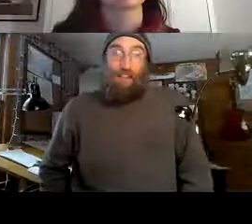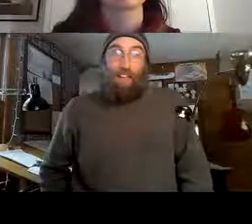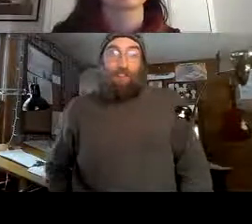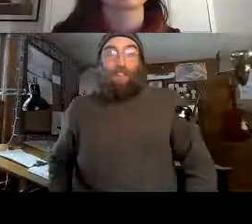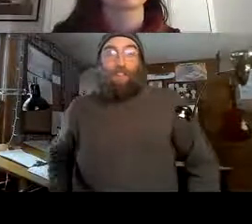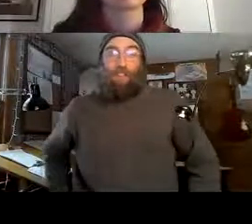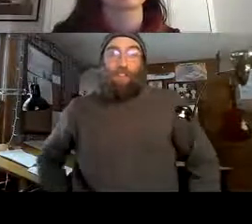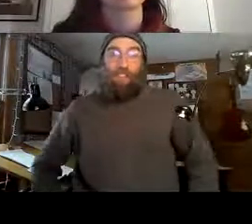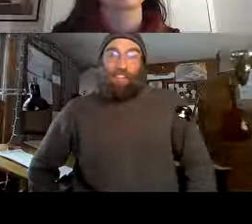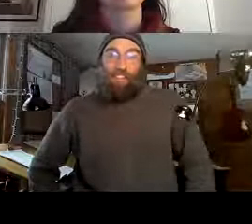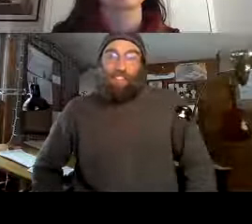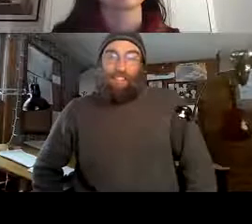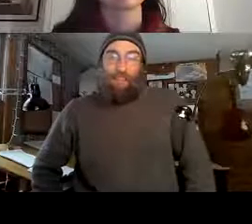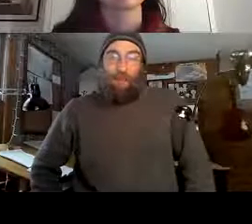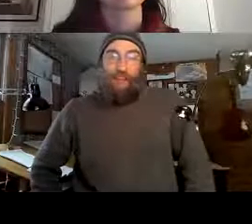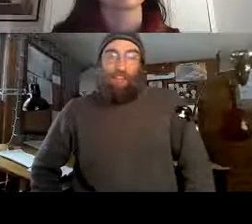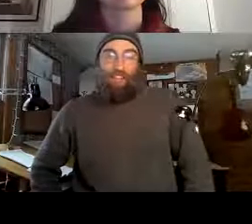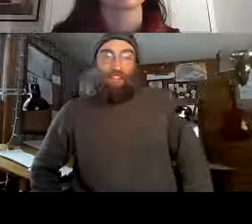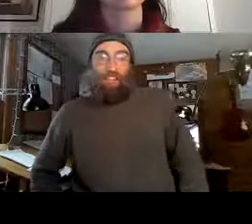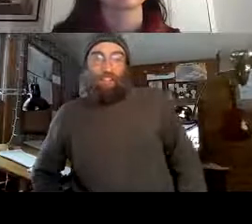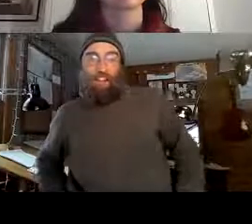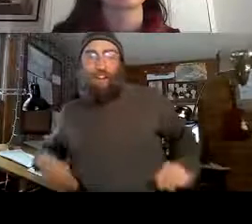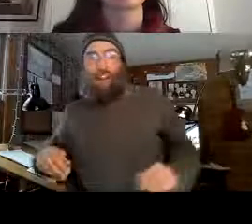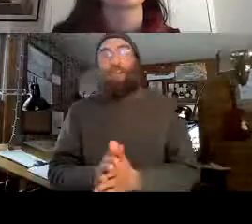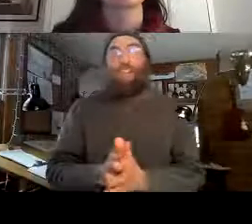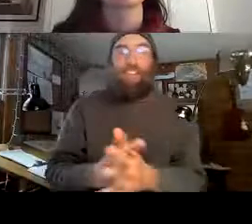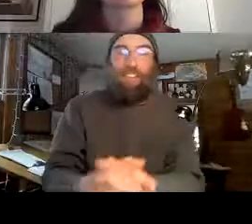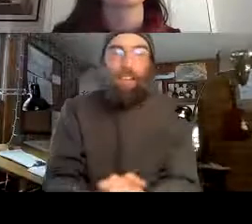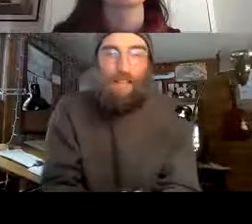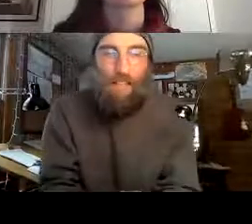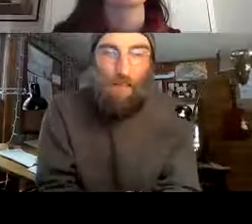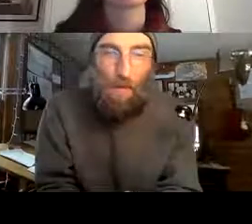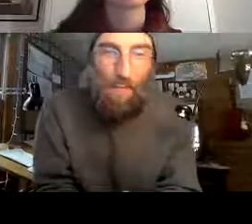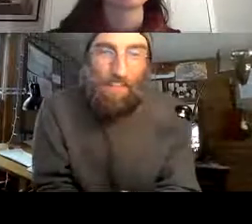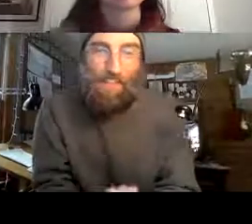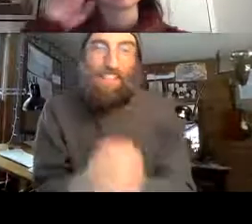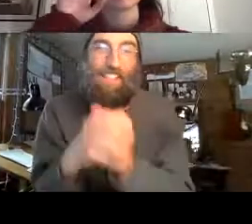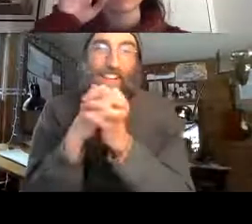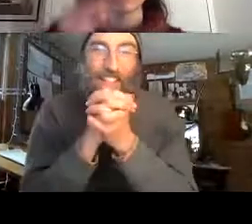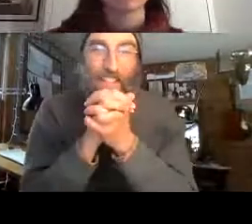Um, so this is this is a little passage, oh yeah, I'll read these, I'll read these three pages, because this is nice,